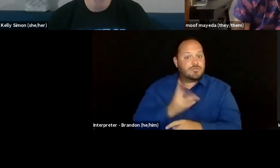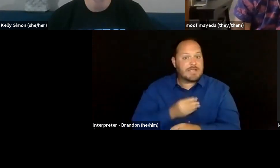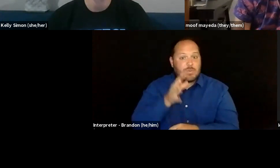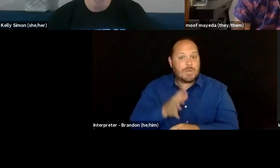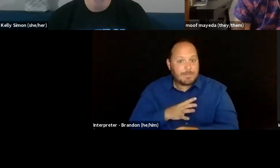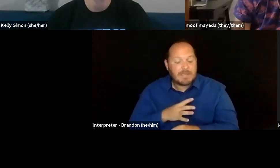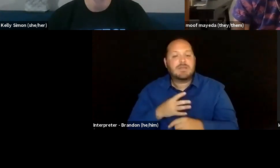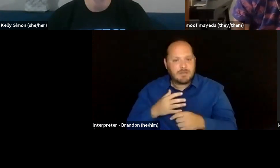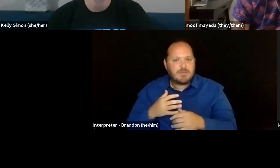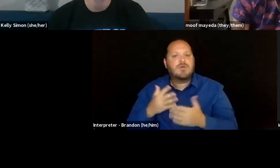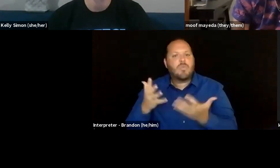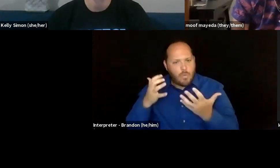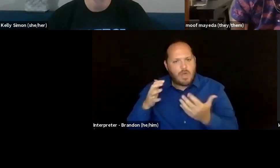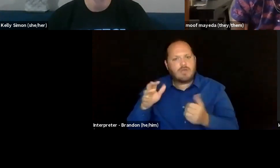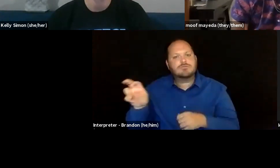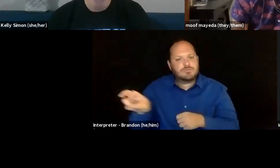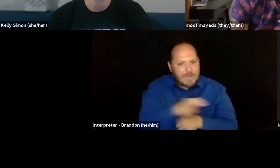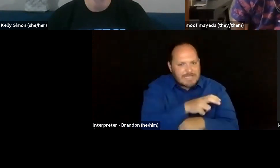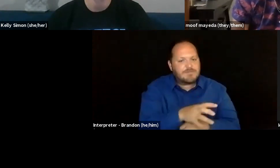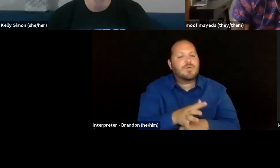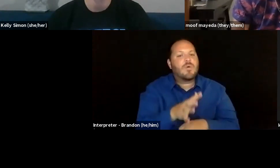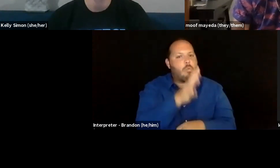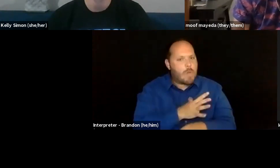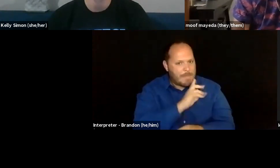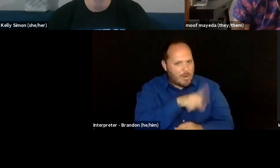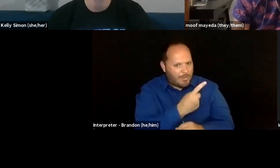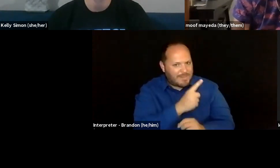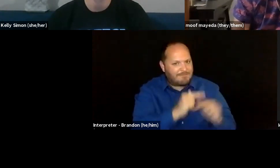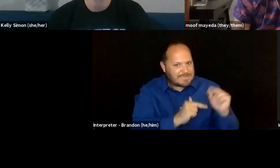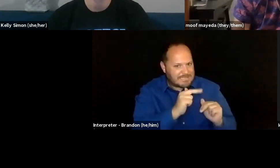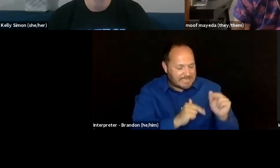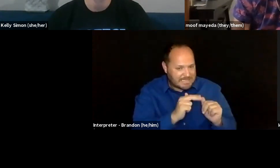all on the spot all night, I feel like it's fair to offer here.